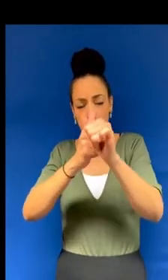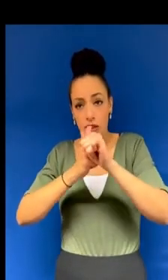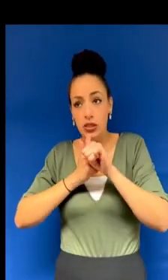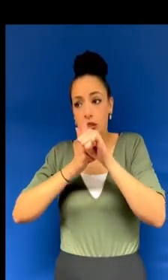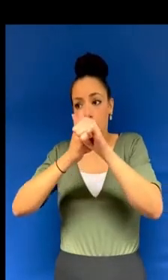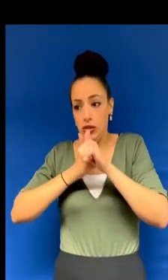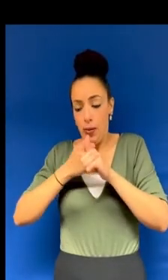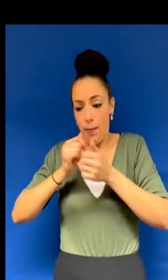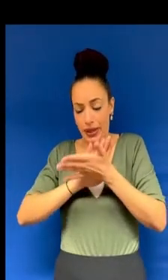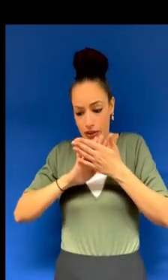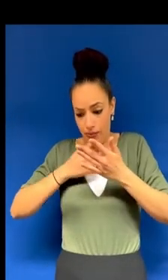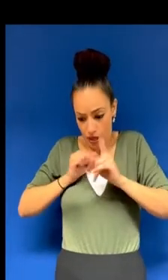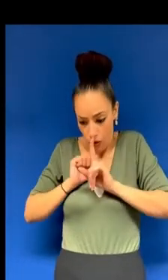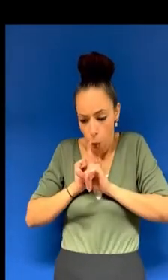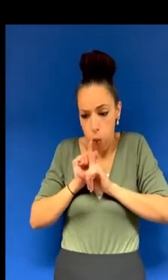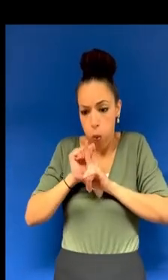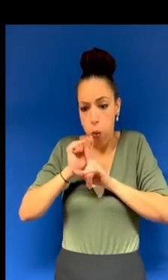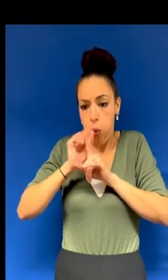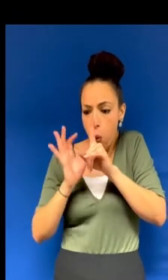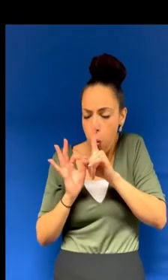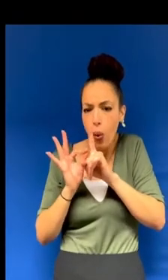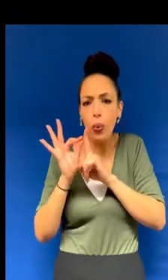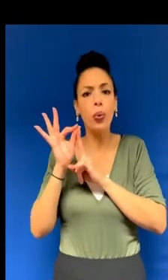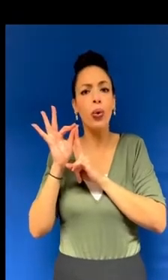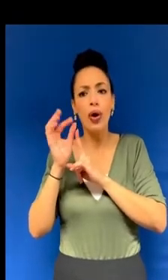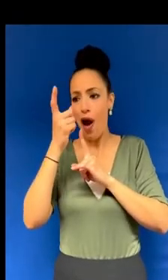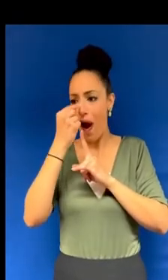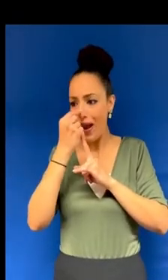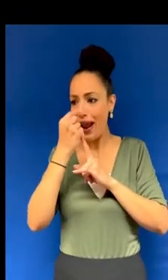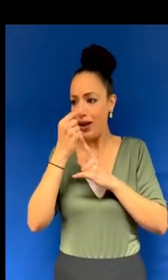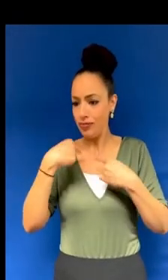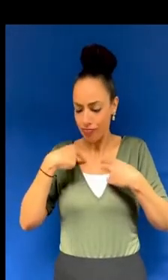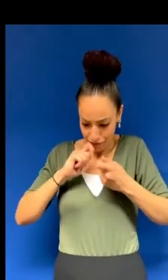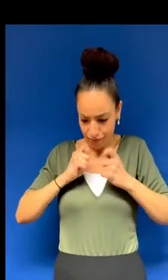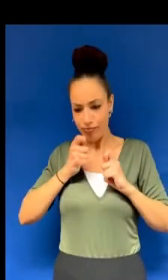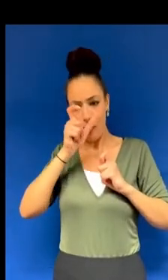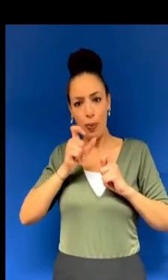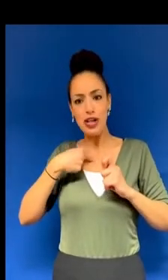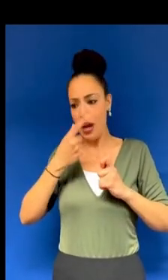But it was again, because of services like London Black Women's Project, I am the product of their